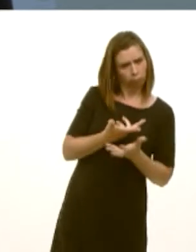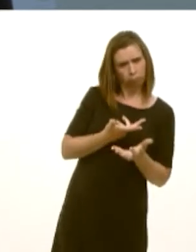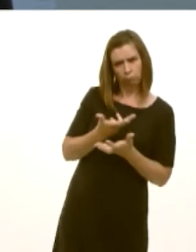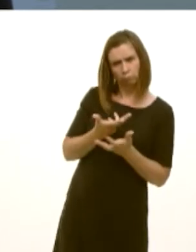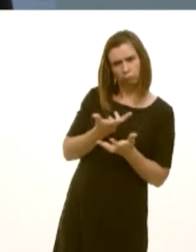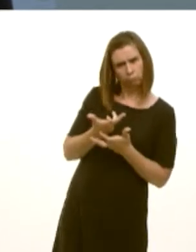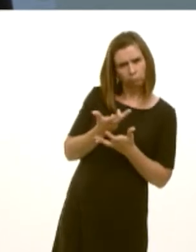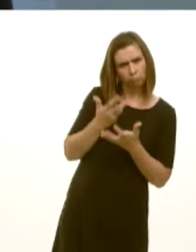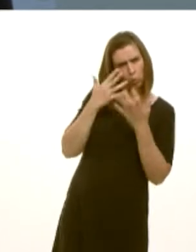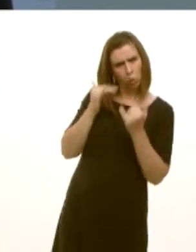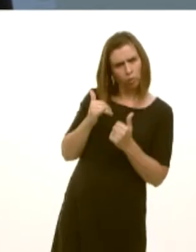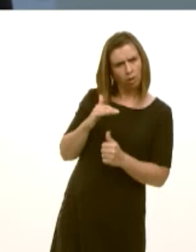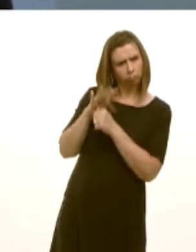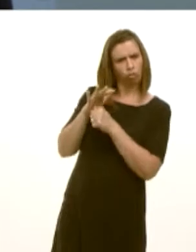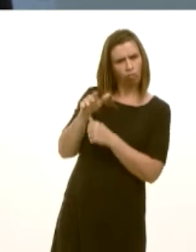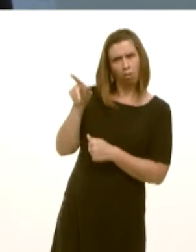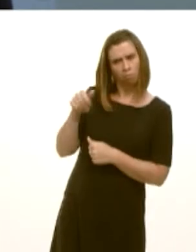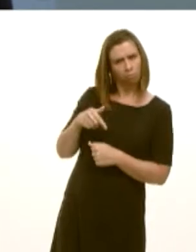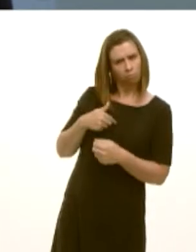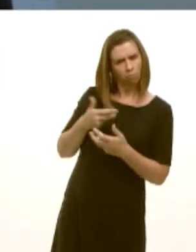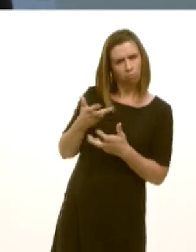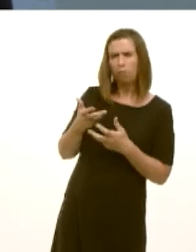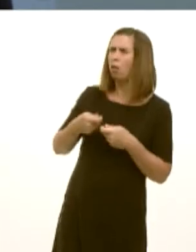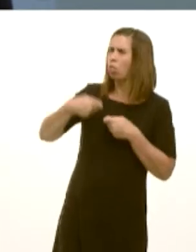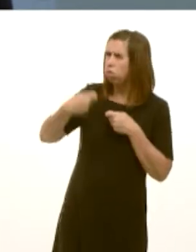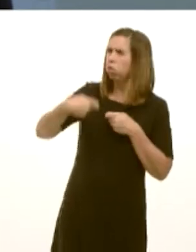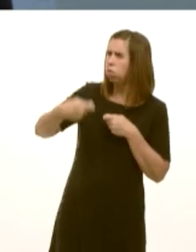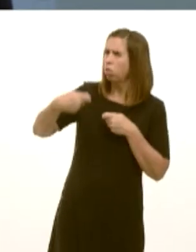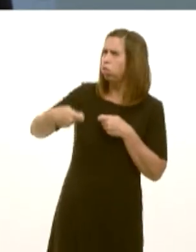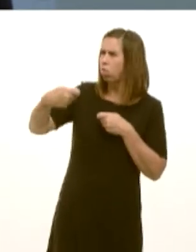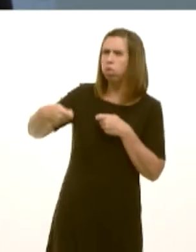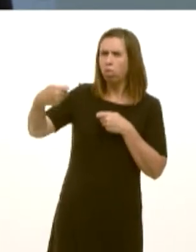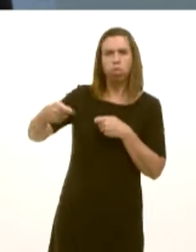general indicate there has been a very long process of cross-referencing people whoíve